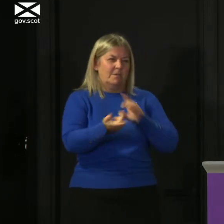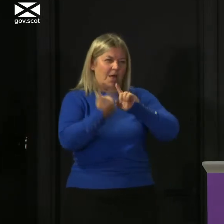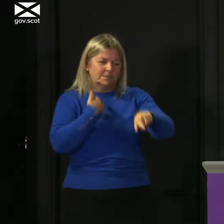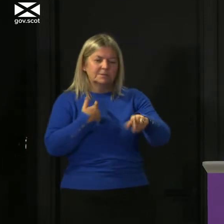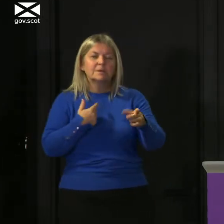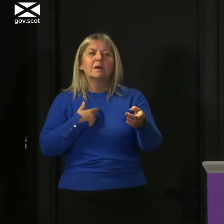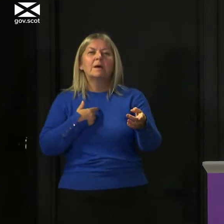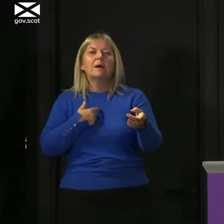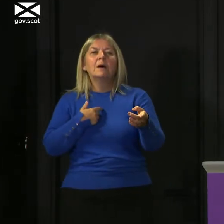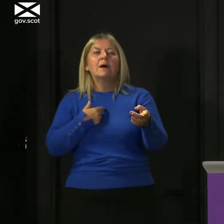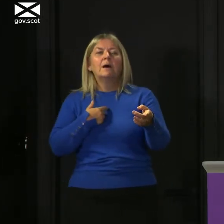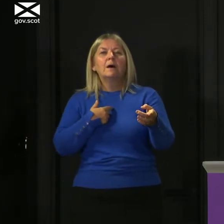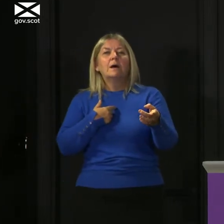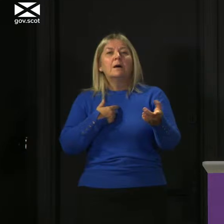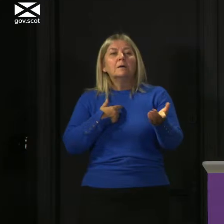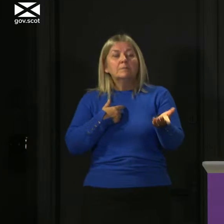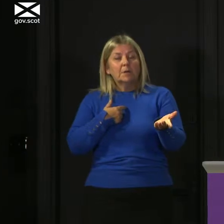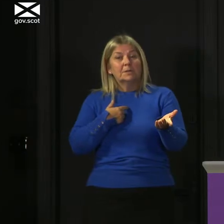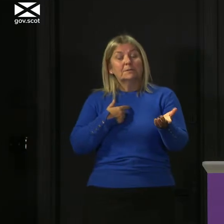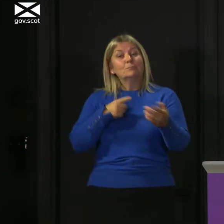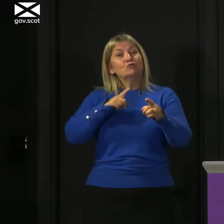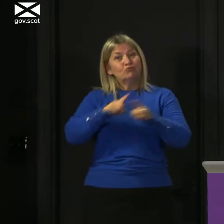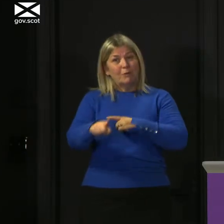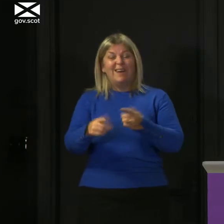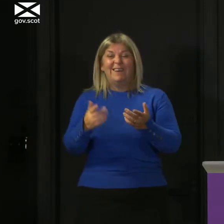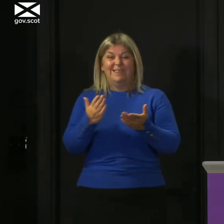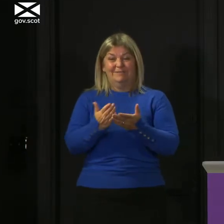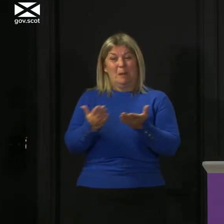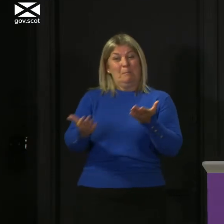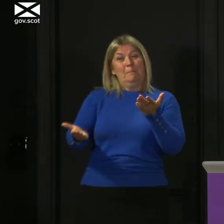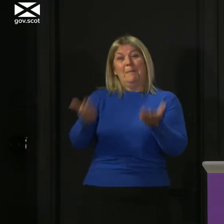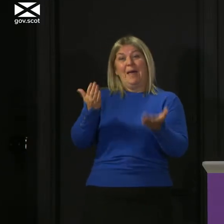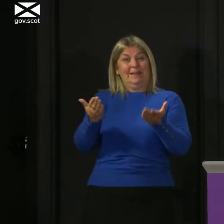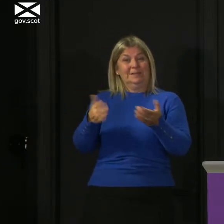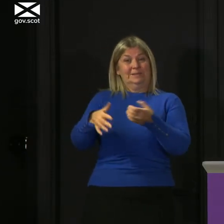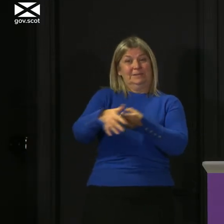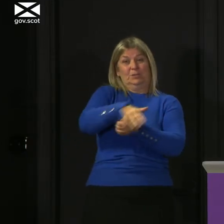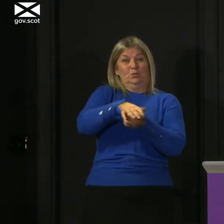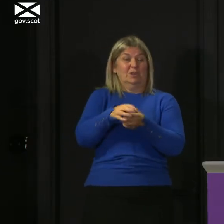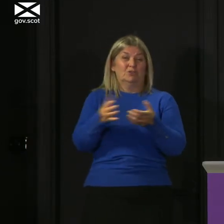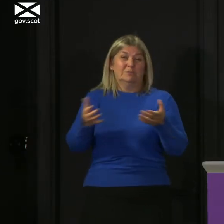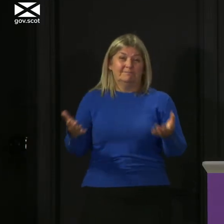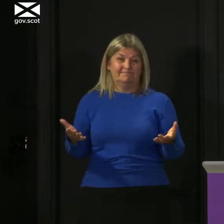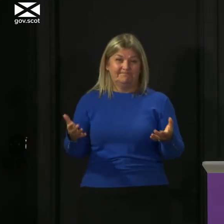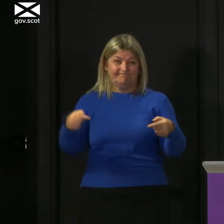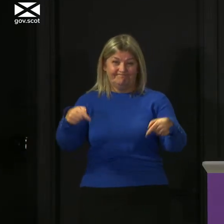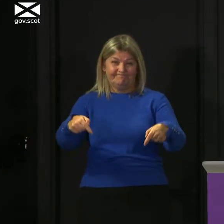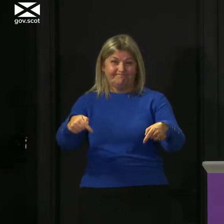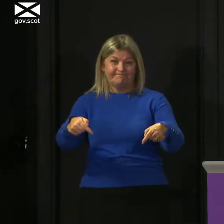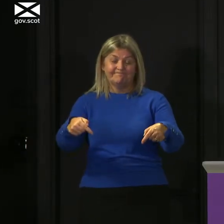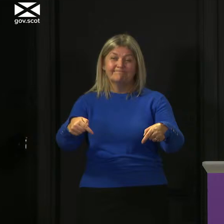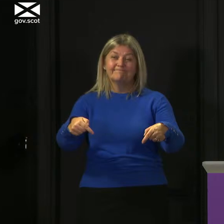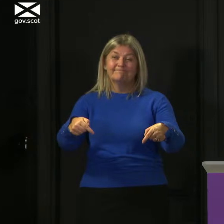As much as possible. We're trying to balance a situation here. With an infectious virus which is